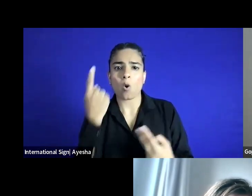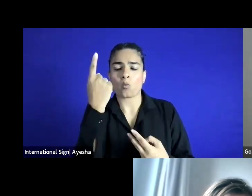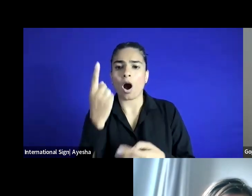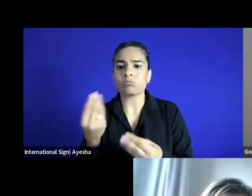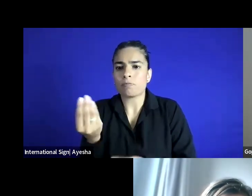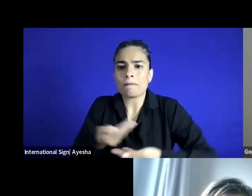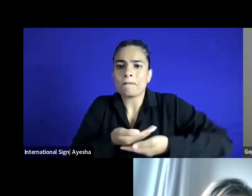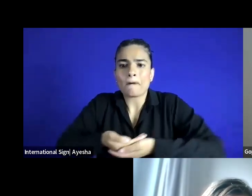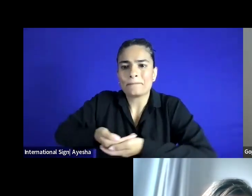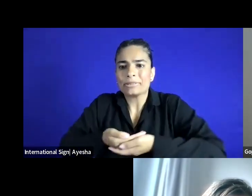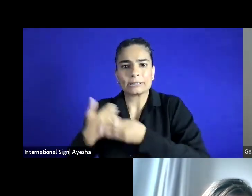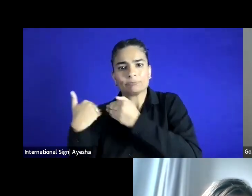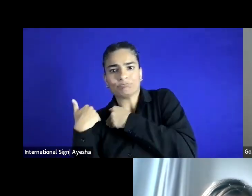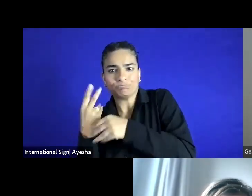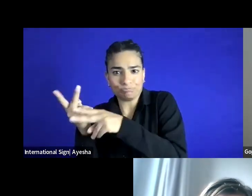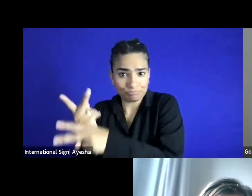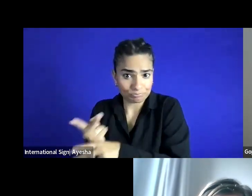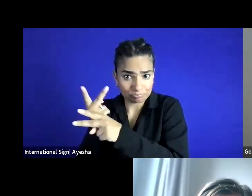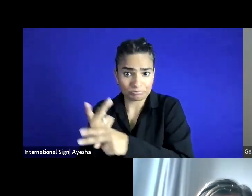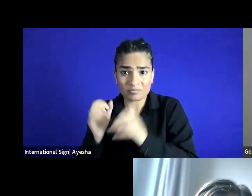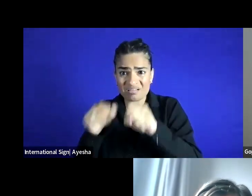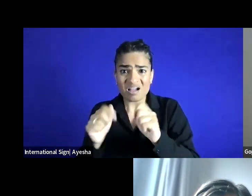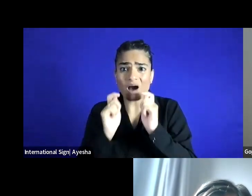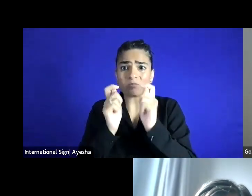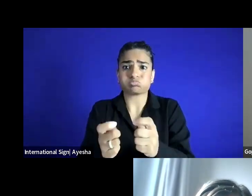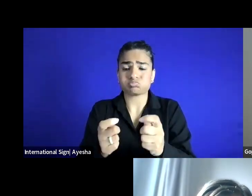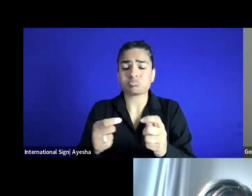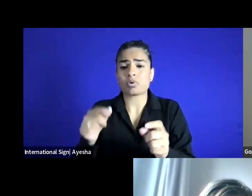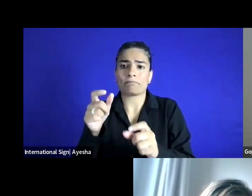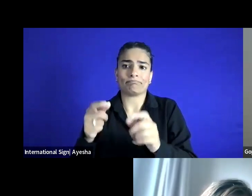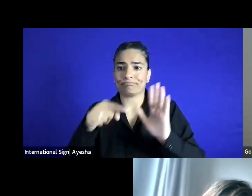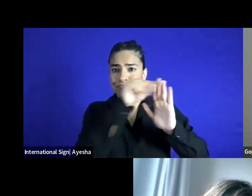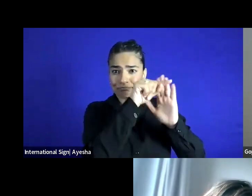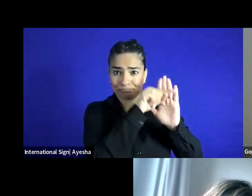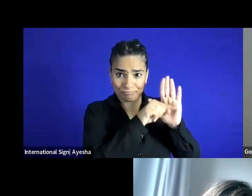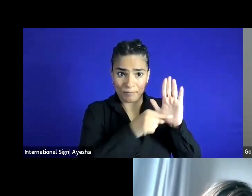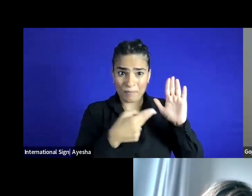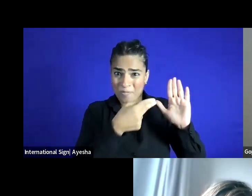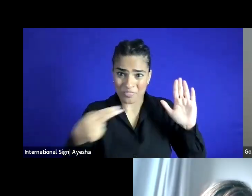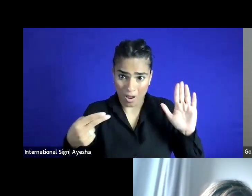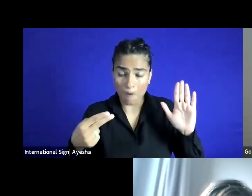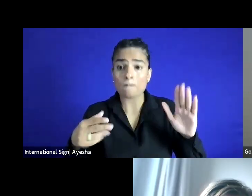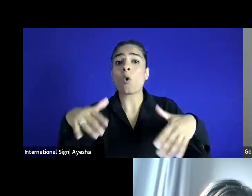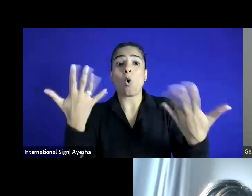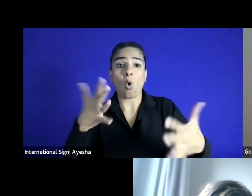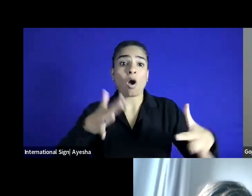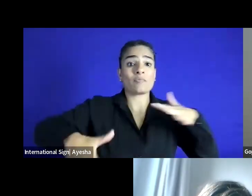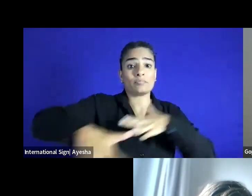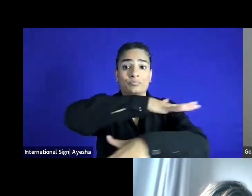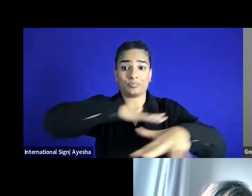and if children are around allowed in events as, they can't leave their babies. So yes, of course you can bring your baby with you